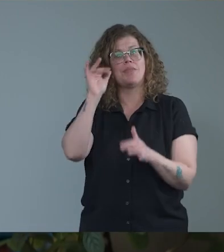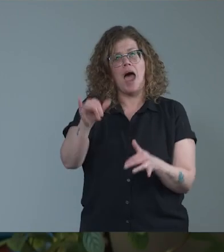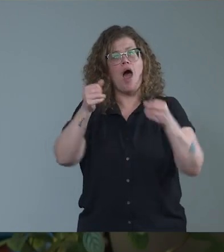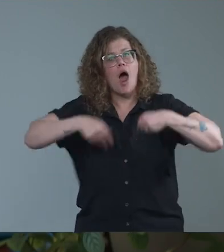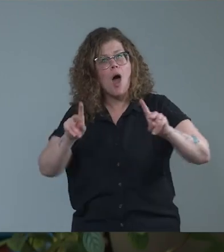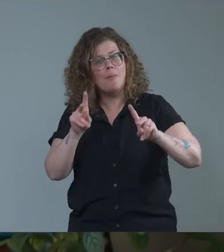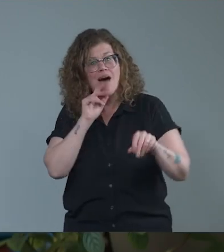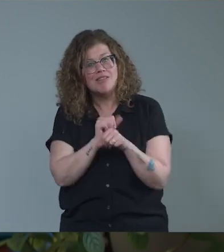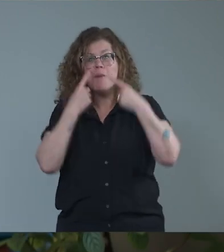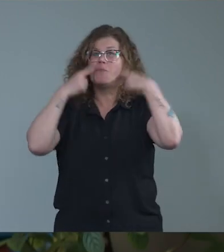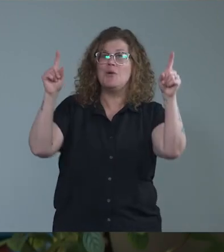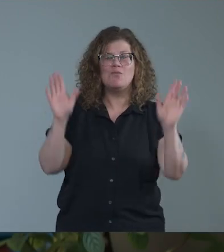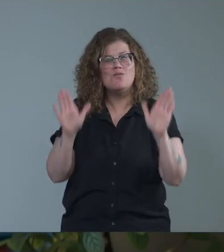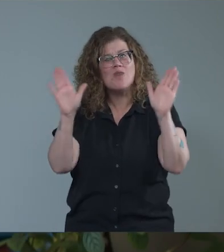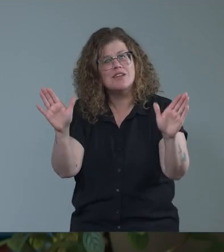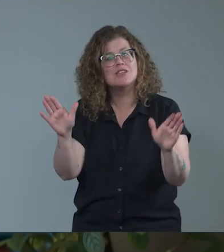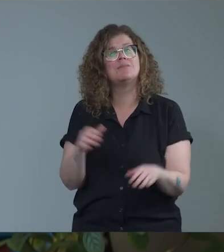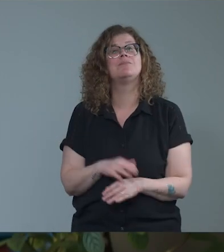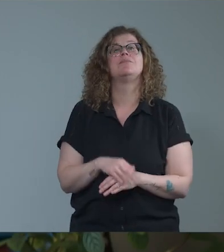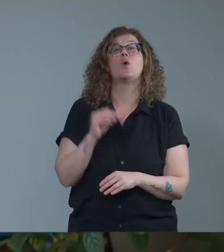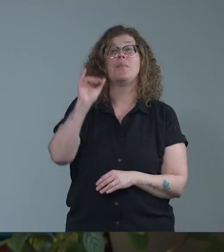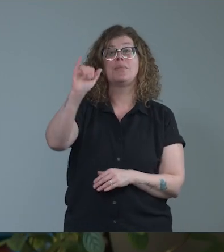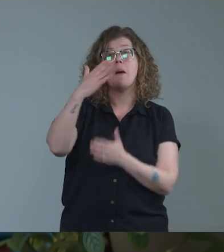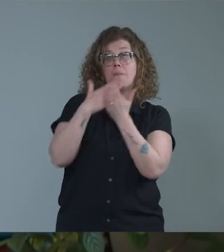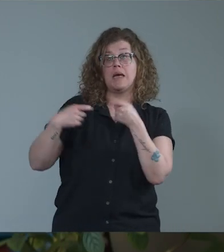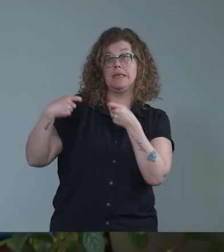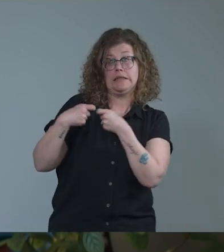The electrical part had to be done by, you know, some companies